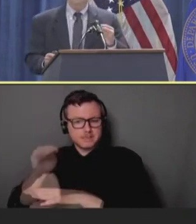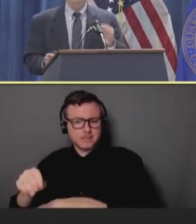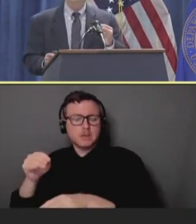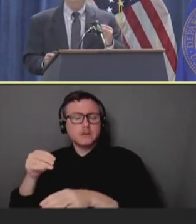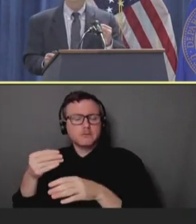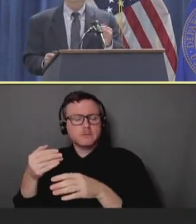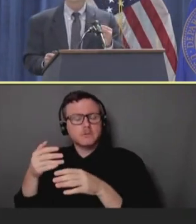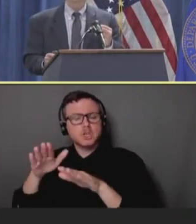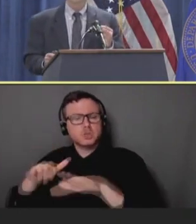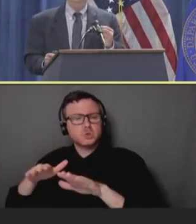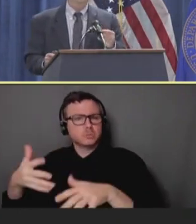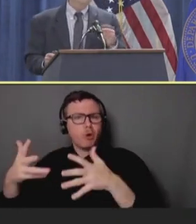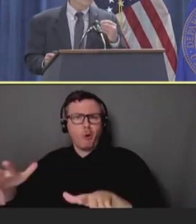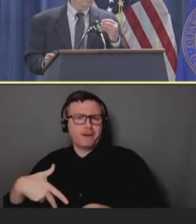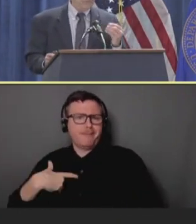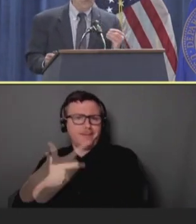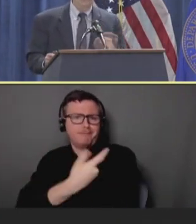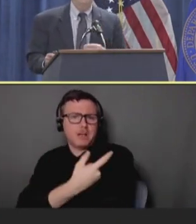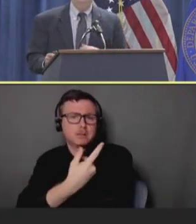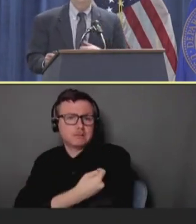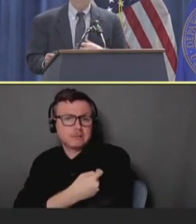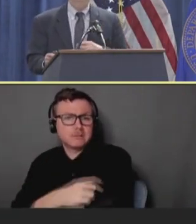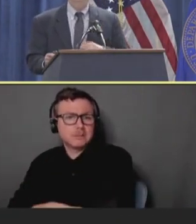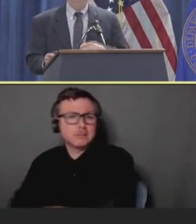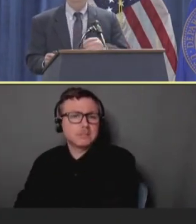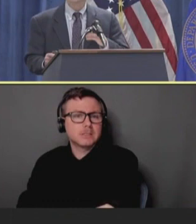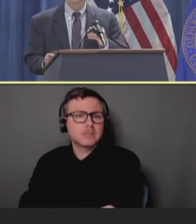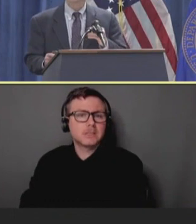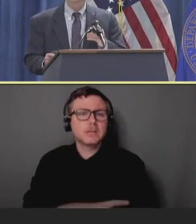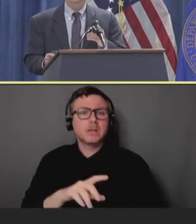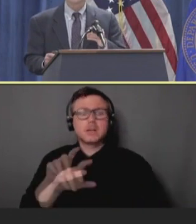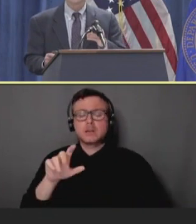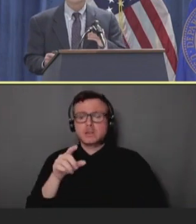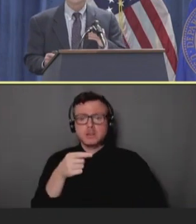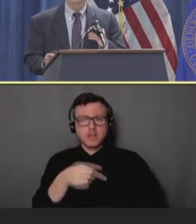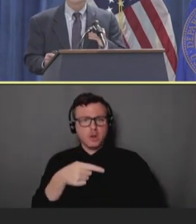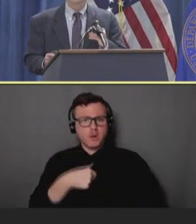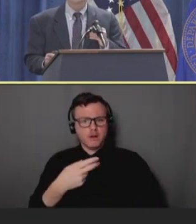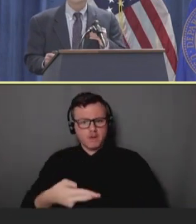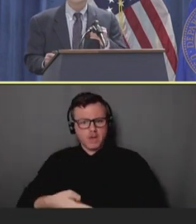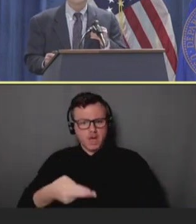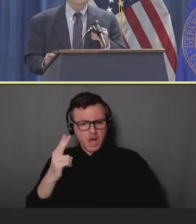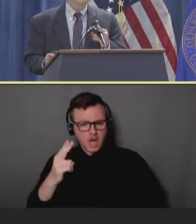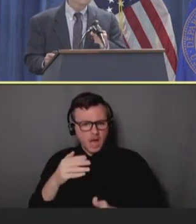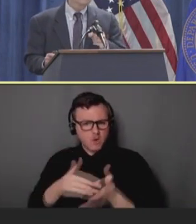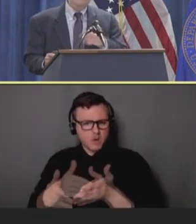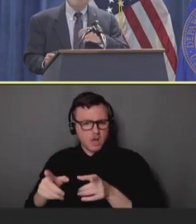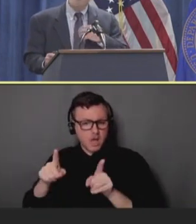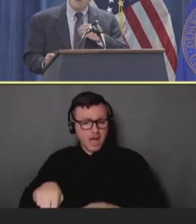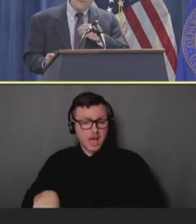Why were kids getting vaccinated and are still being vaccinated at such a high rate in Mississippi?